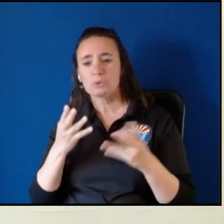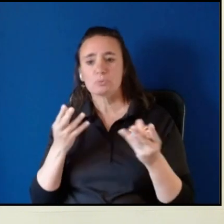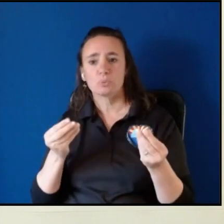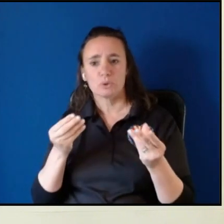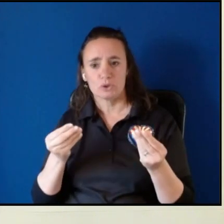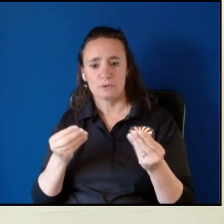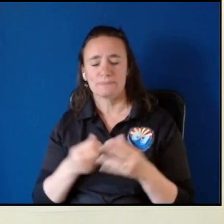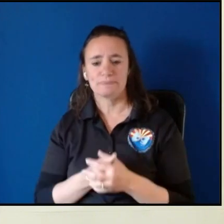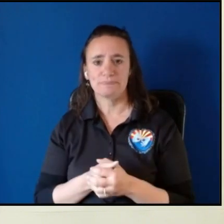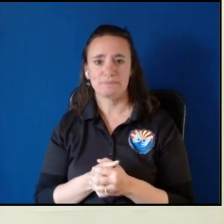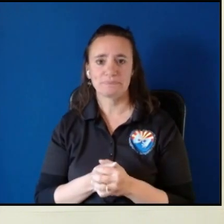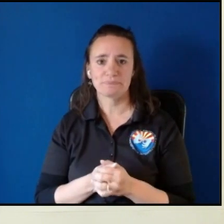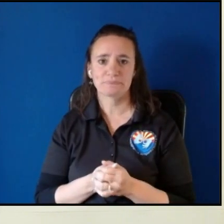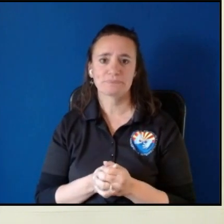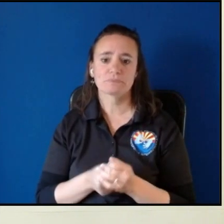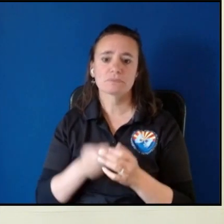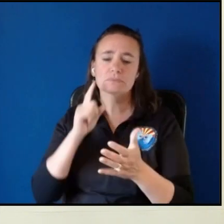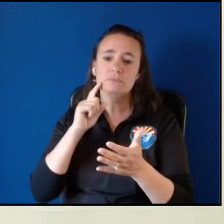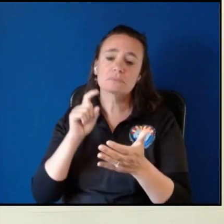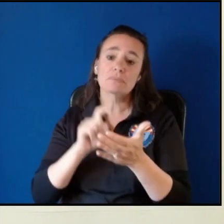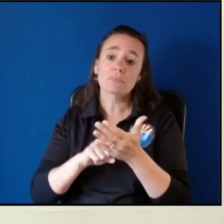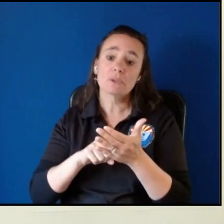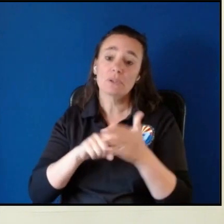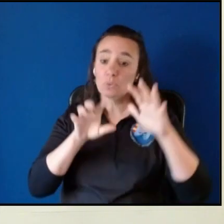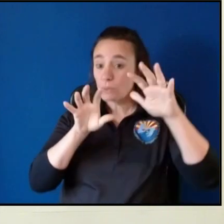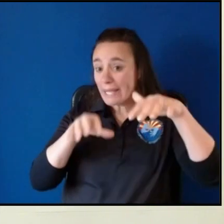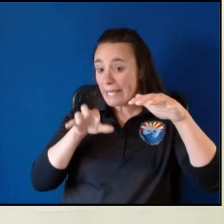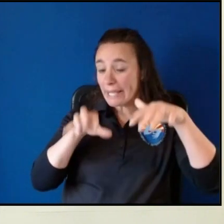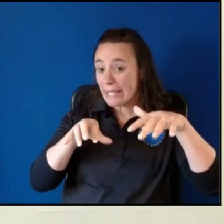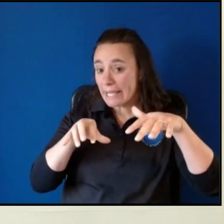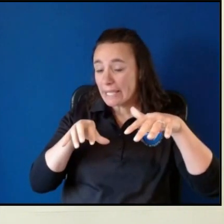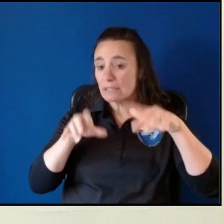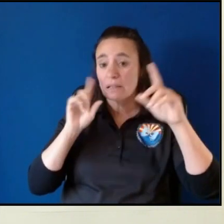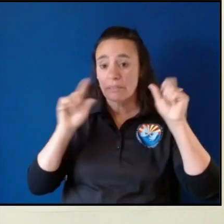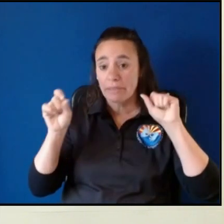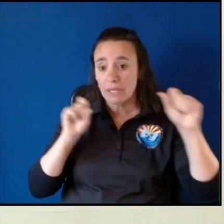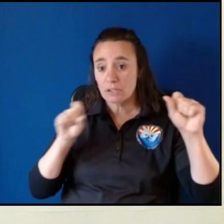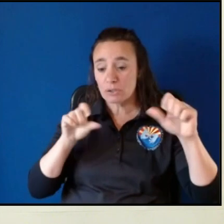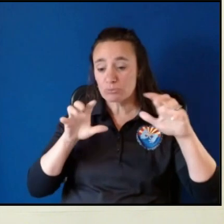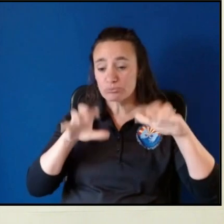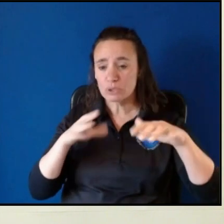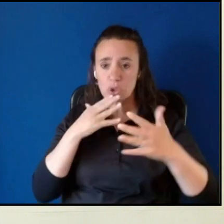showers and thunderstorms that bring put rain down that's a good thing. It slows everything down. It gives us a brief break